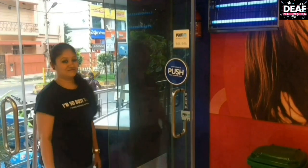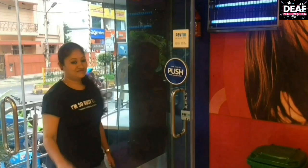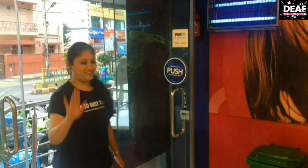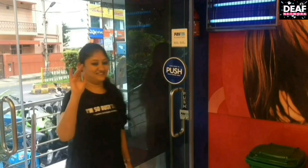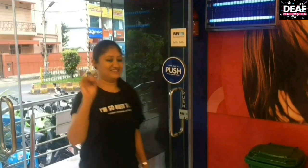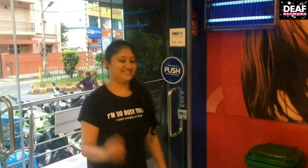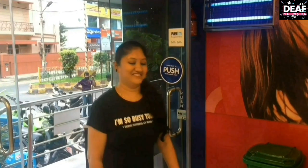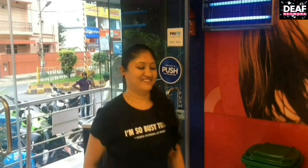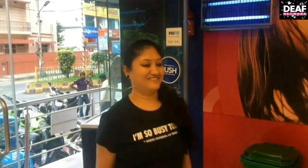Hi